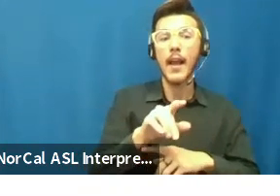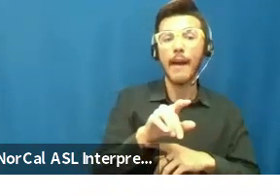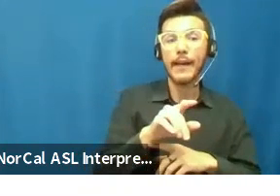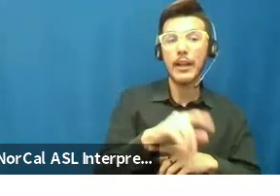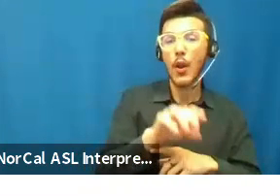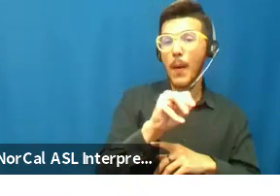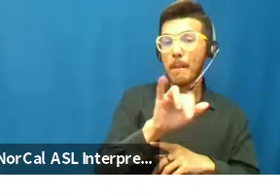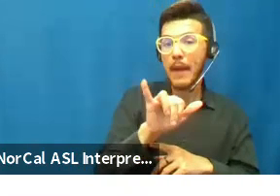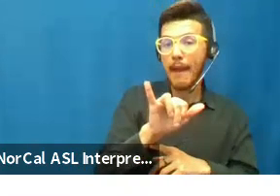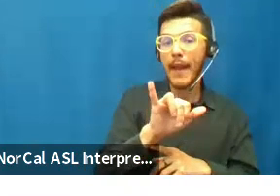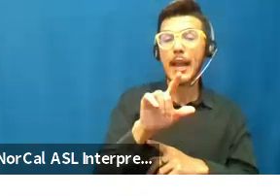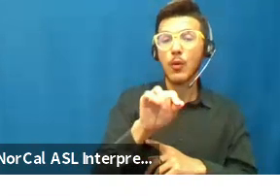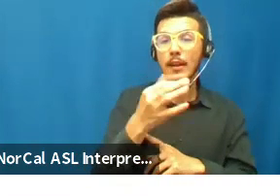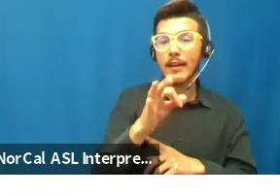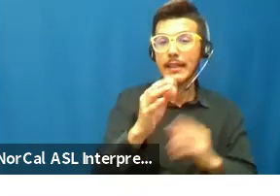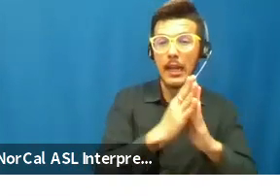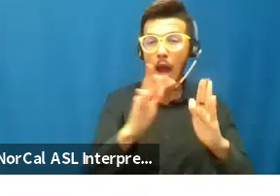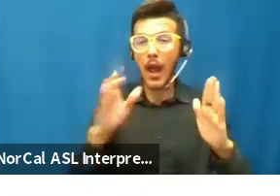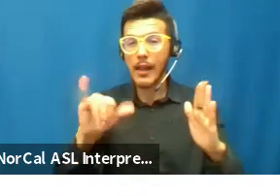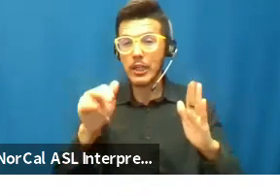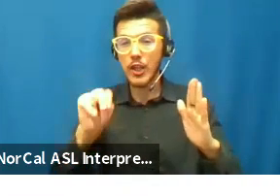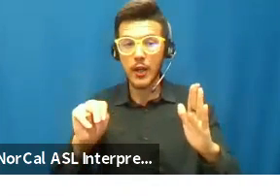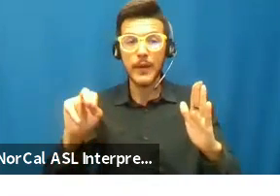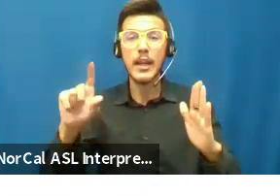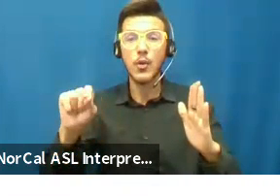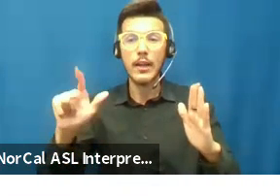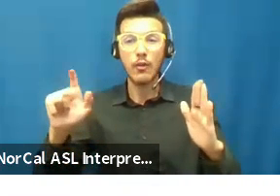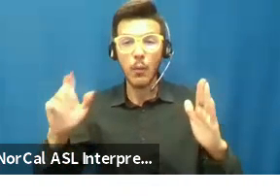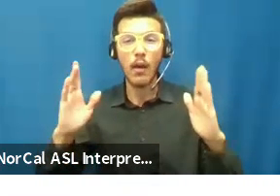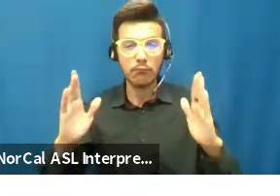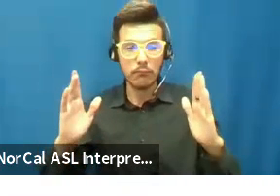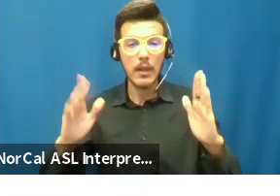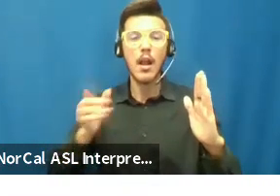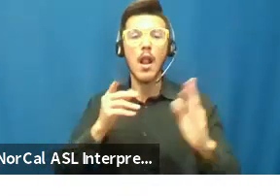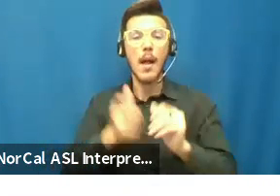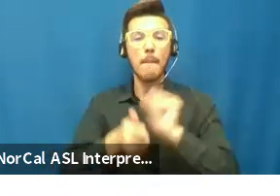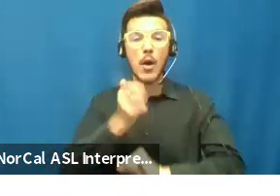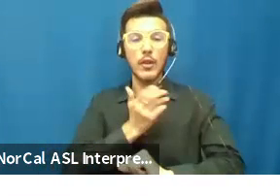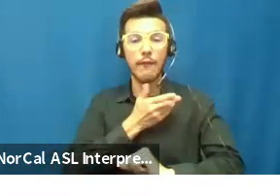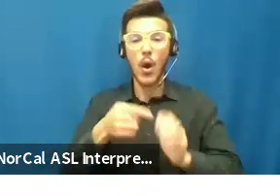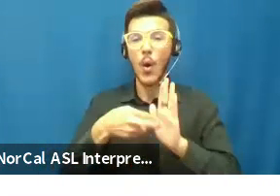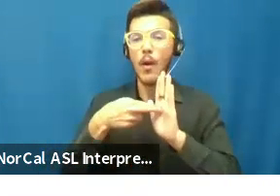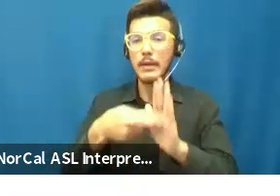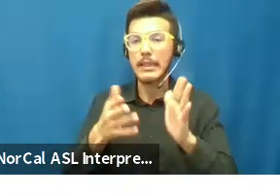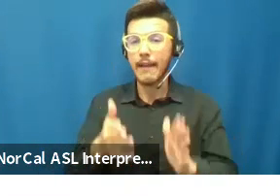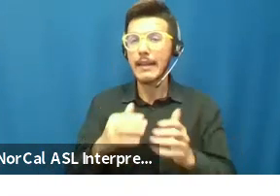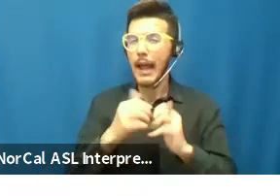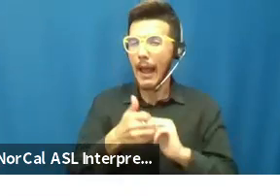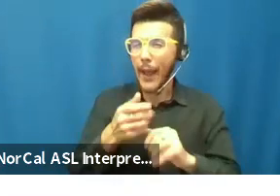our participants, ADA coordinators were recruited by word of mouth. We worked closely with advisory